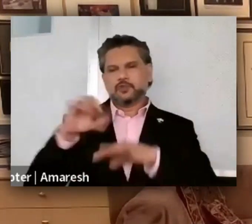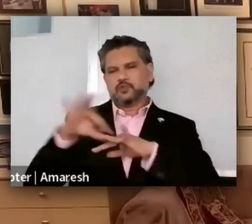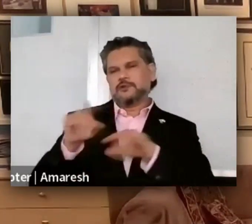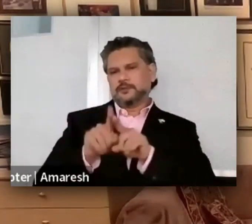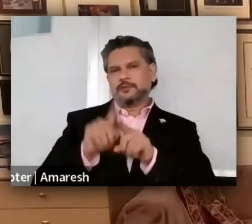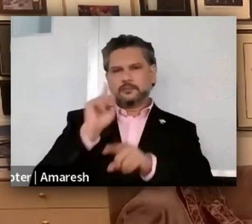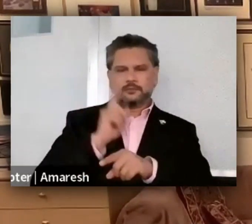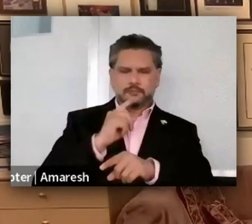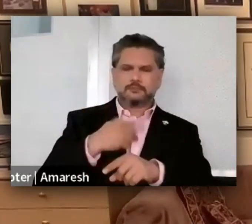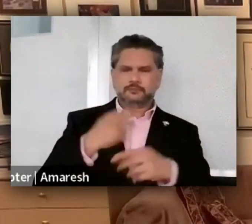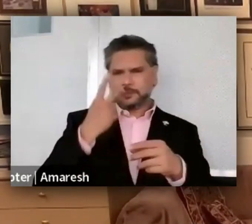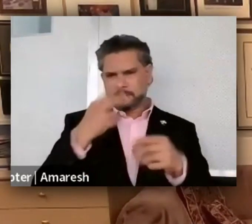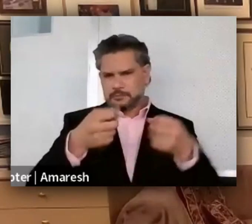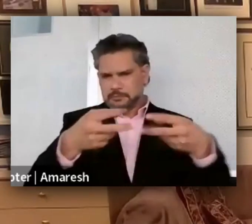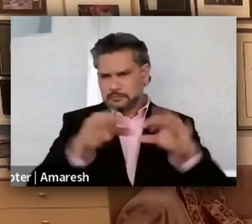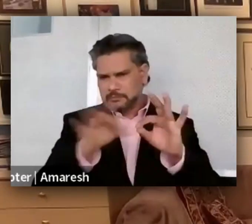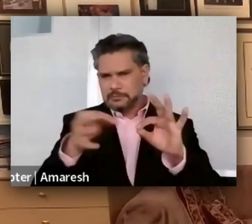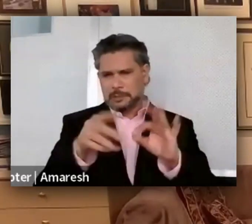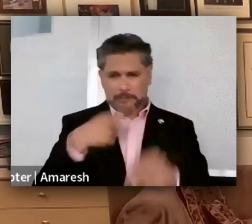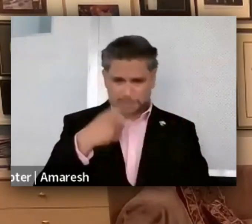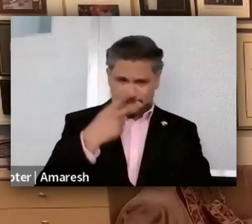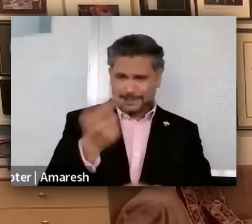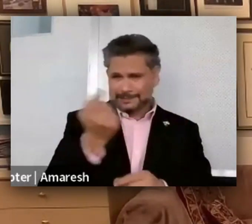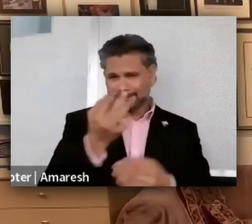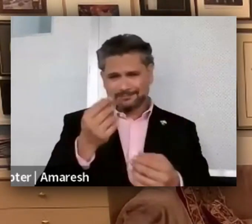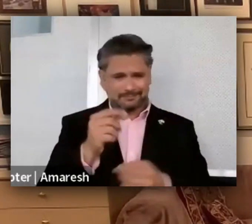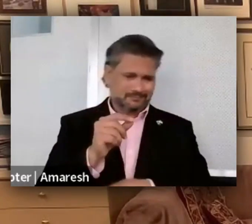But I have to tell you, we're very amused by some of the mistakes that are made.